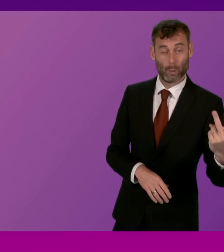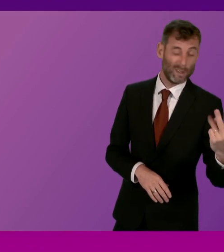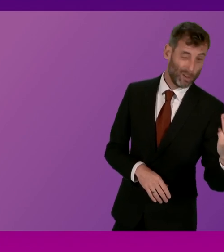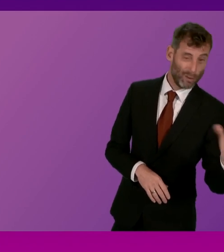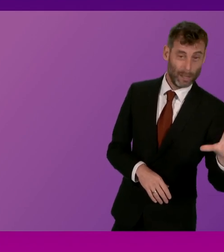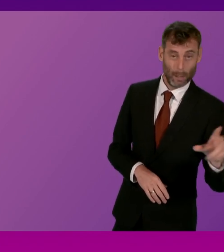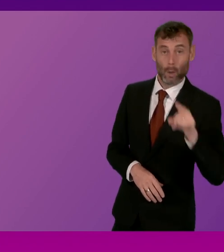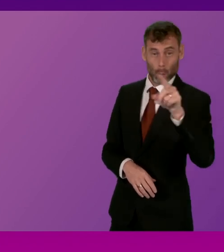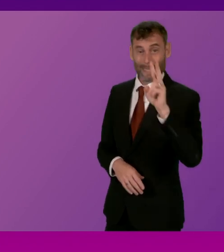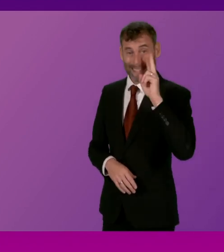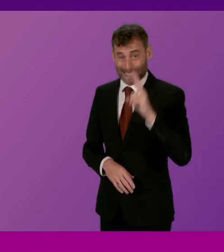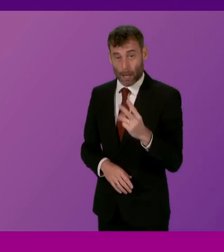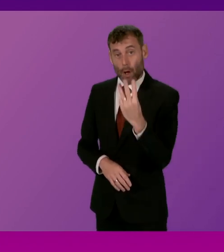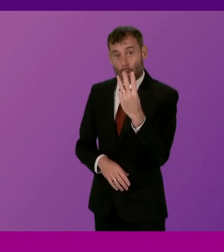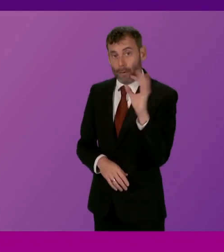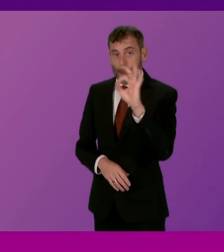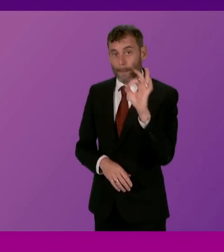been a 3 per cent increase in shoplifting.